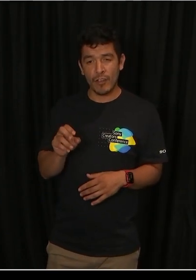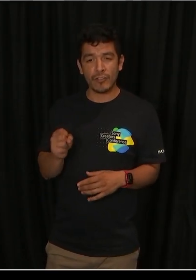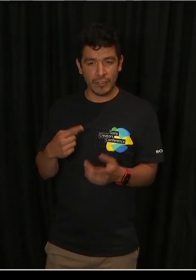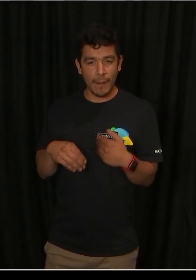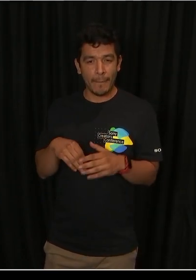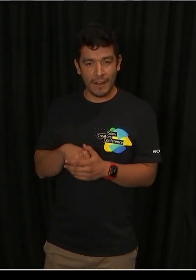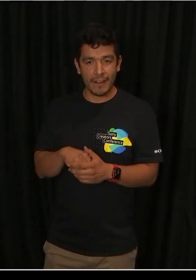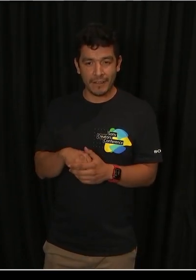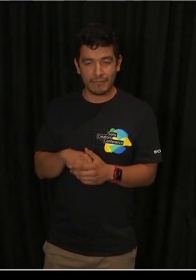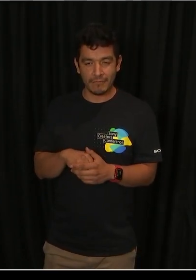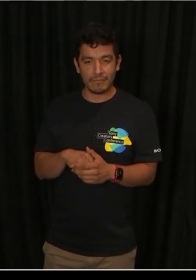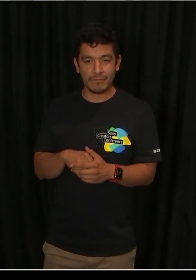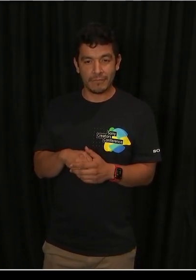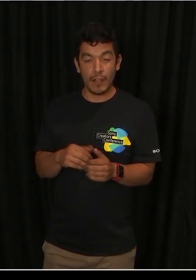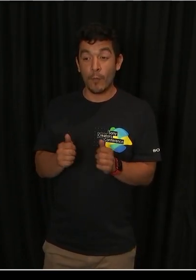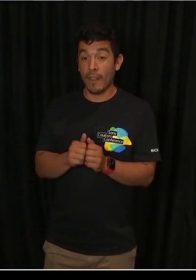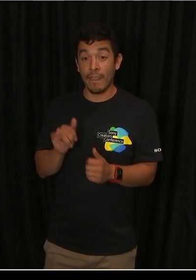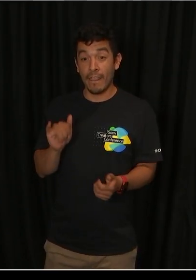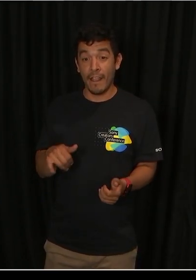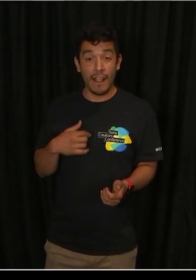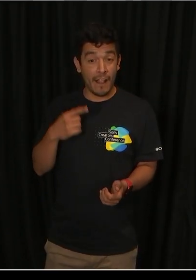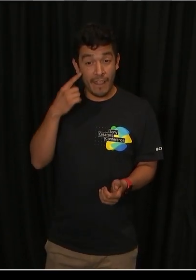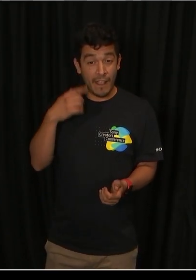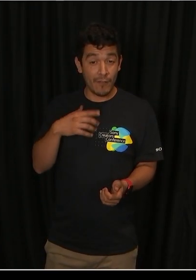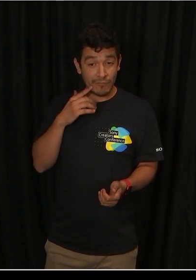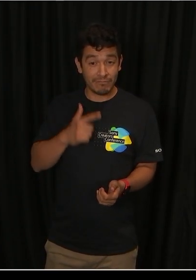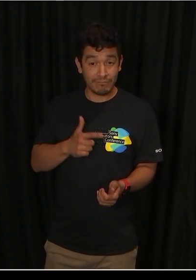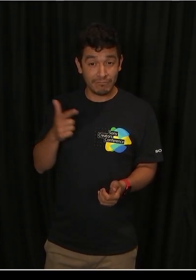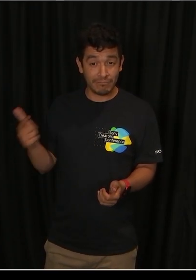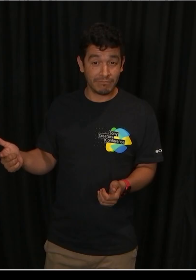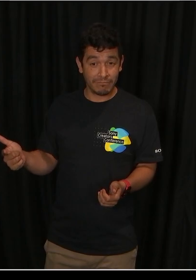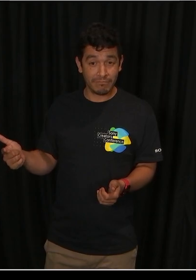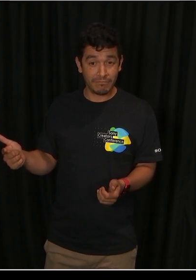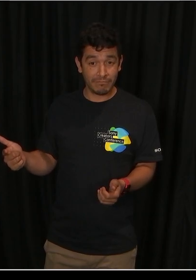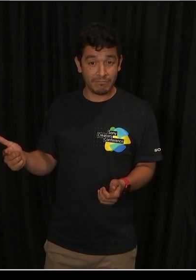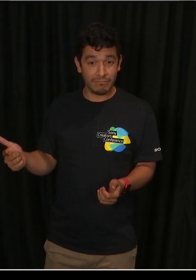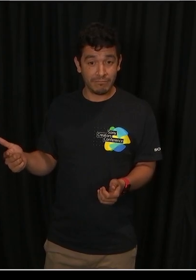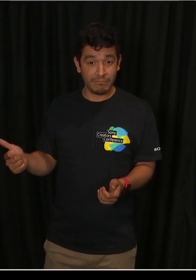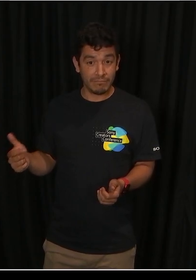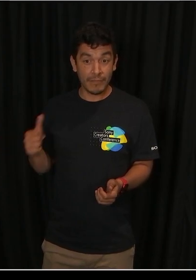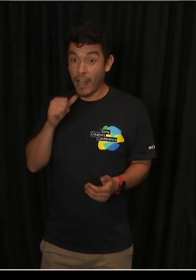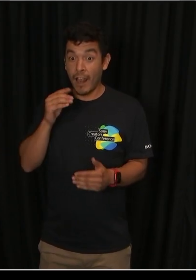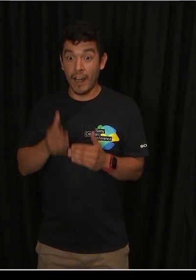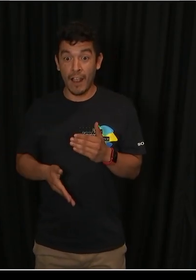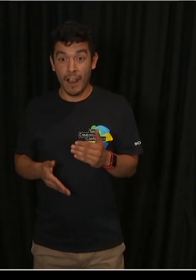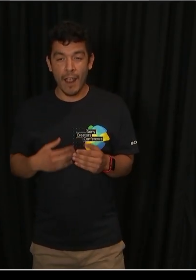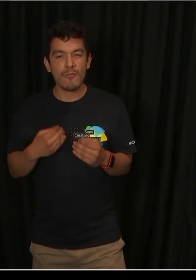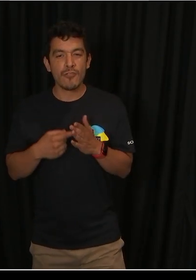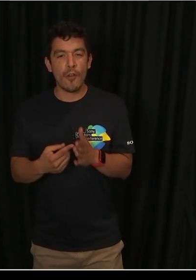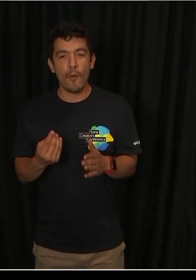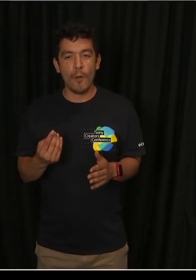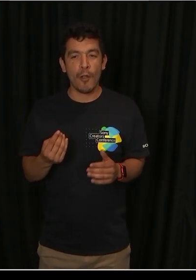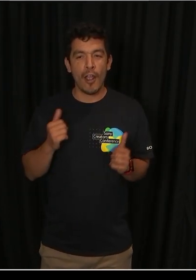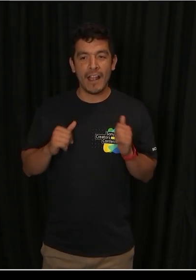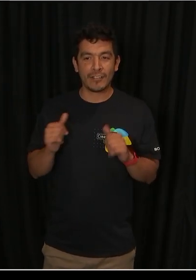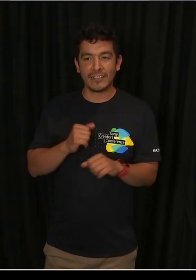So with that, I think I will hand it back off. Oh, no, not quite yet. I'm gonna show you one more action scene. One more thing. Yeah.